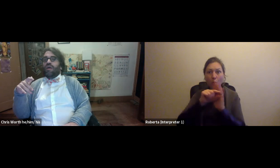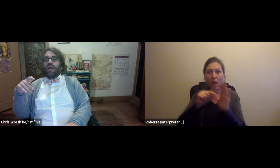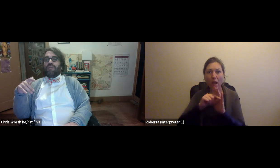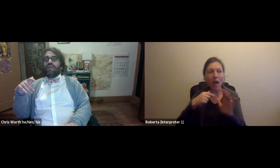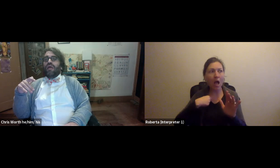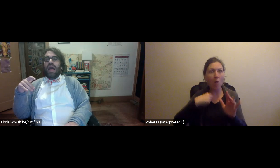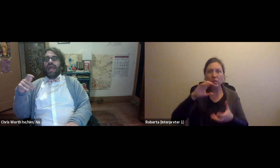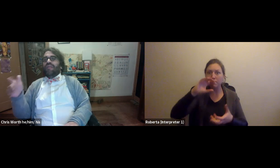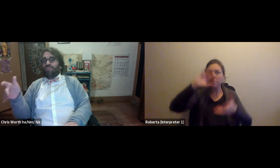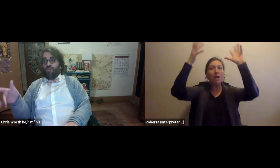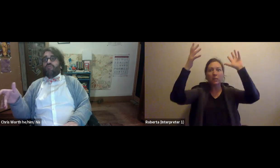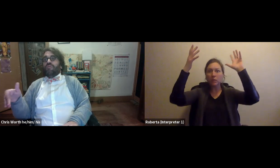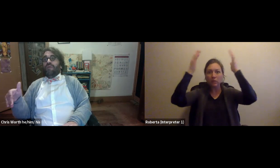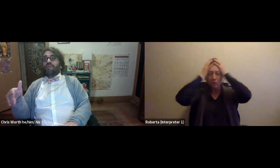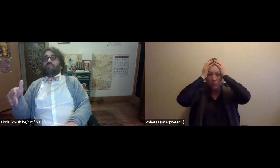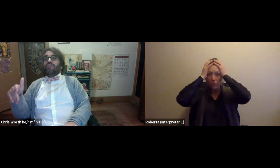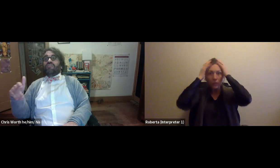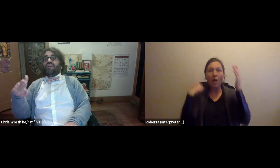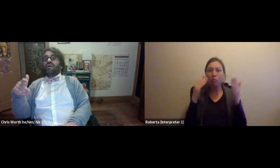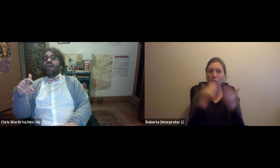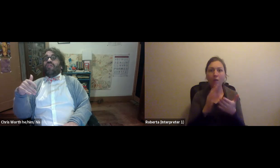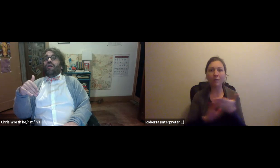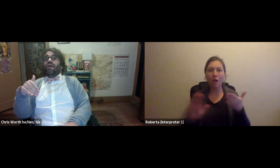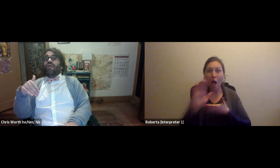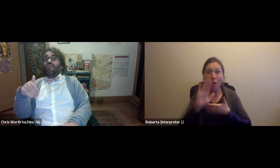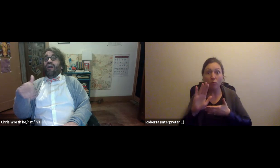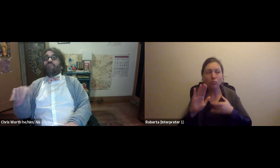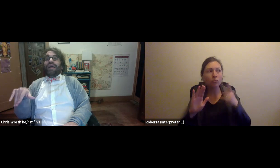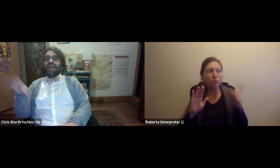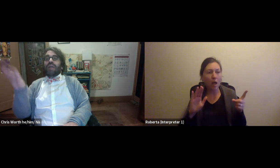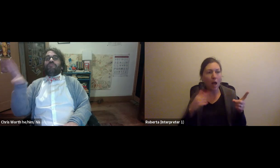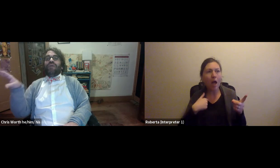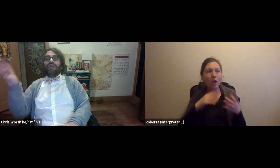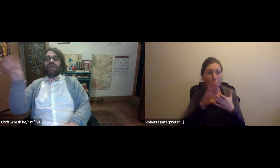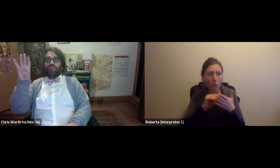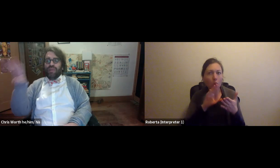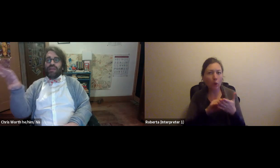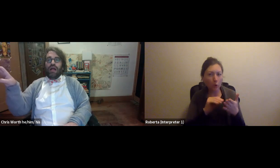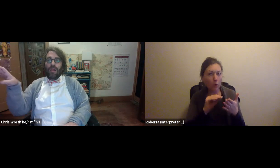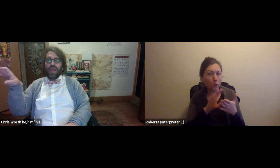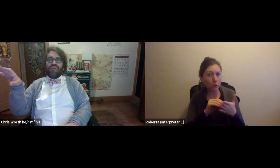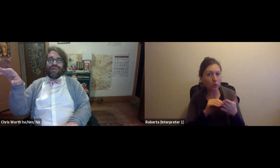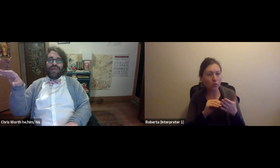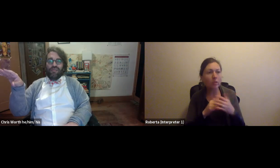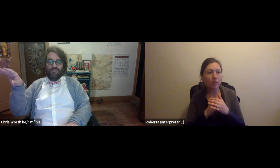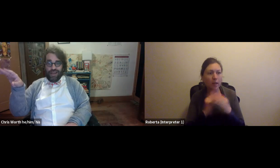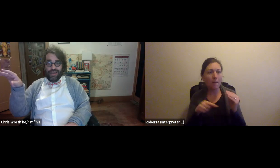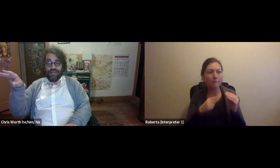I had learned about it because a lot of my adopted family had been to college, right.